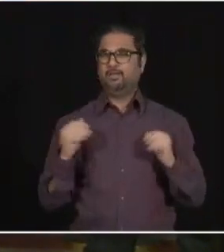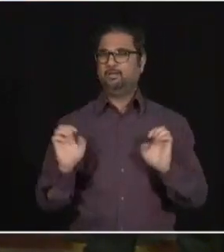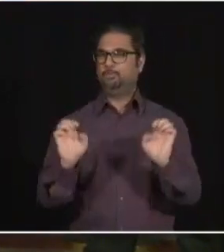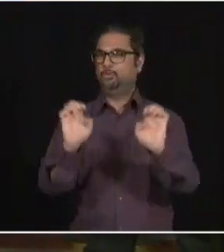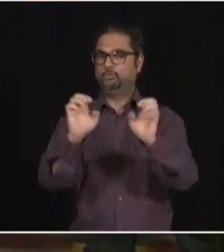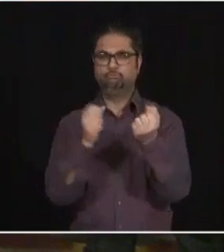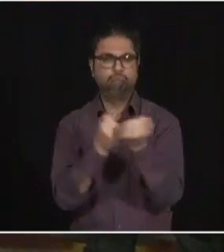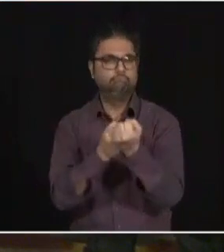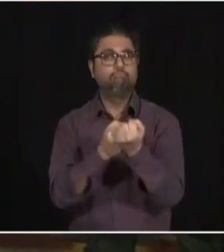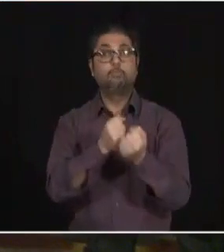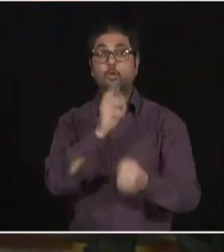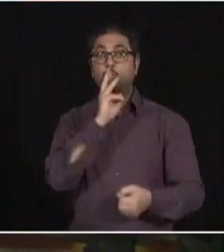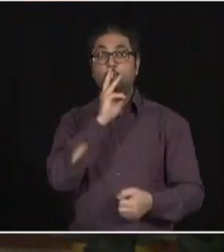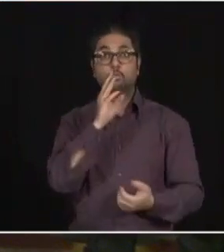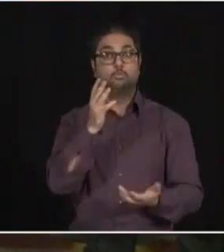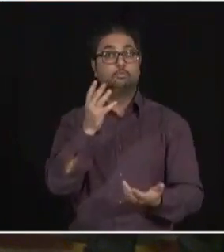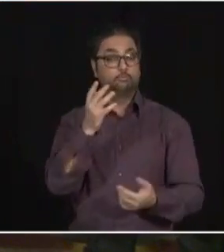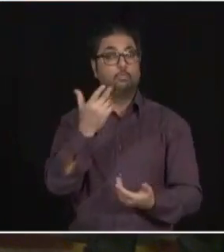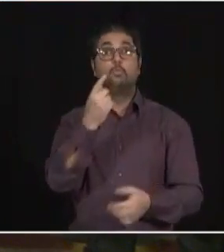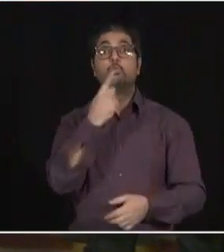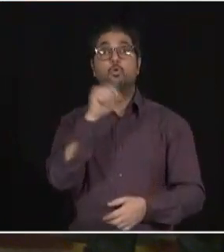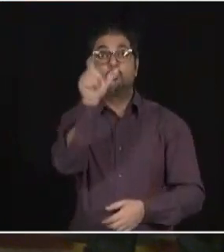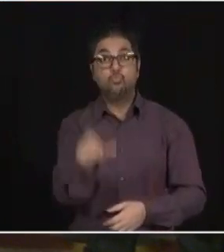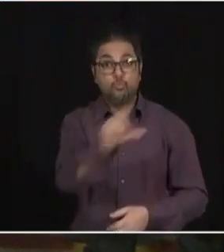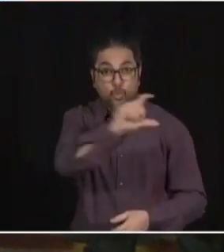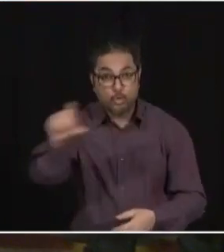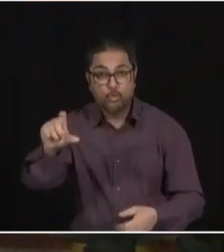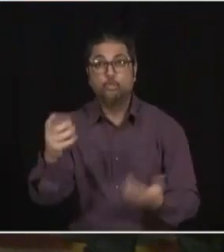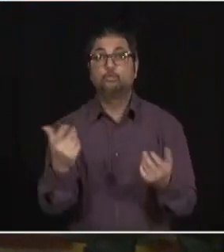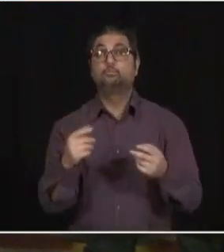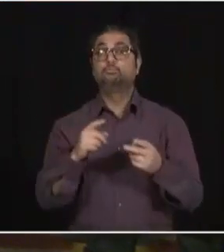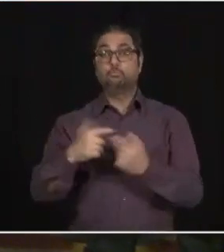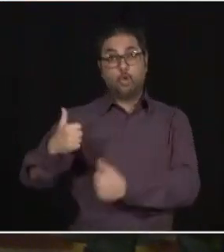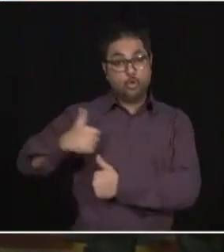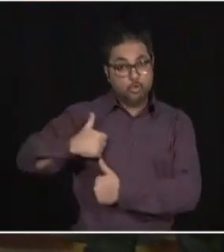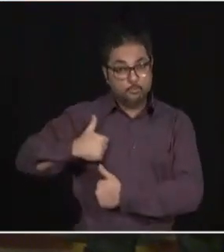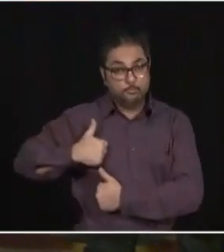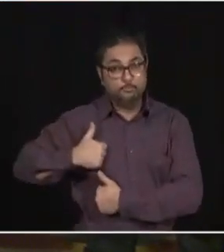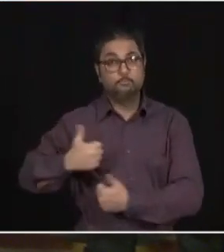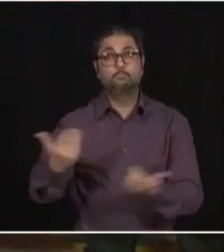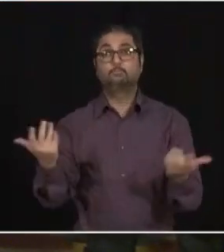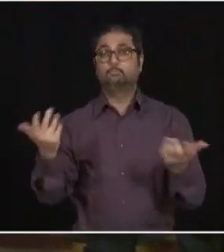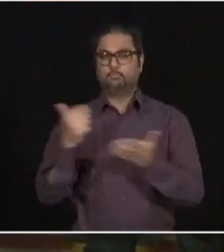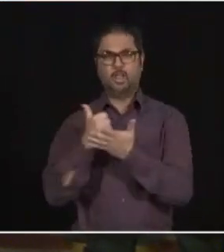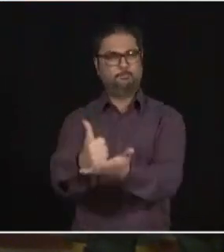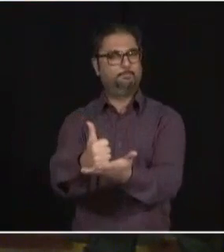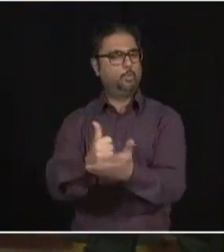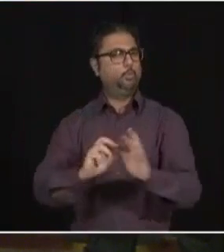And while we pray that it won't come to that, we must be prepared and we are.